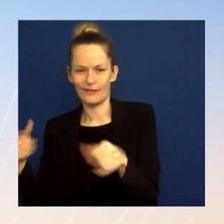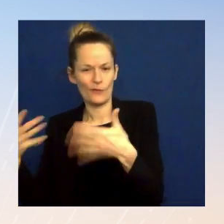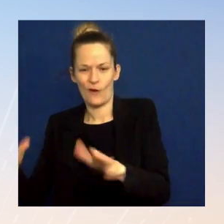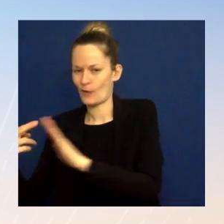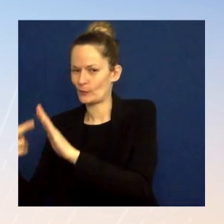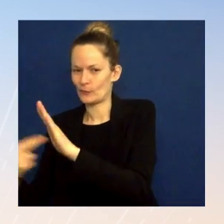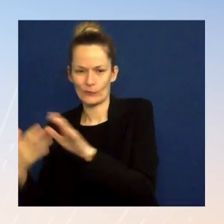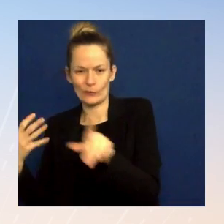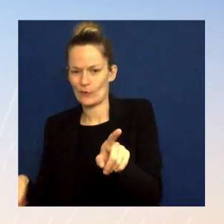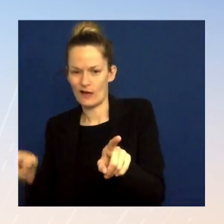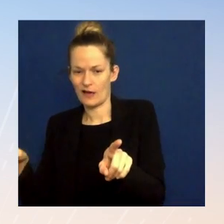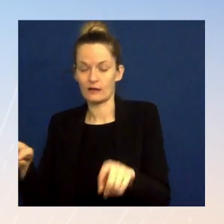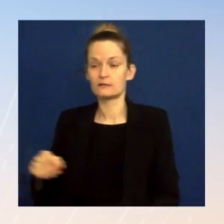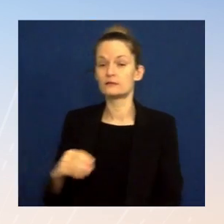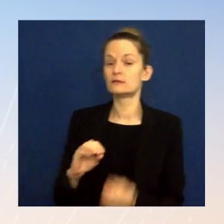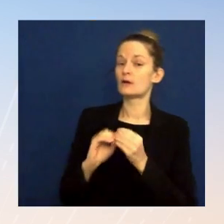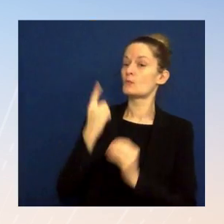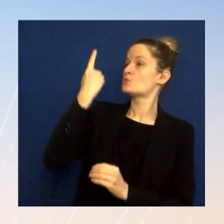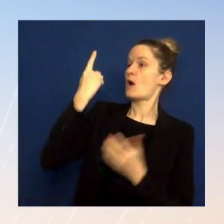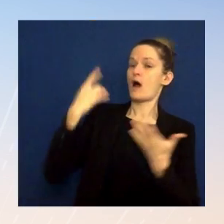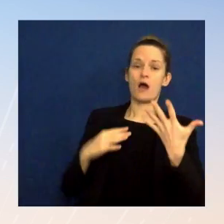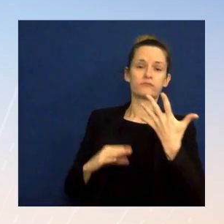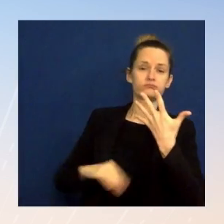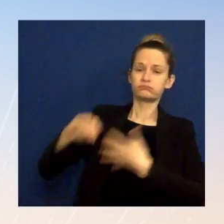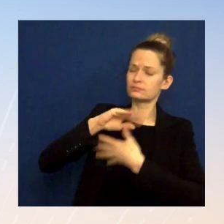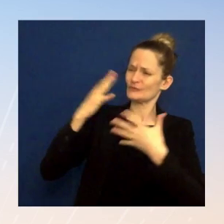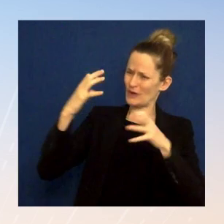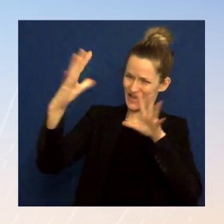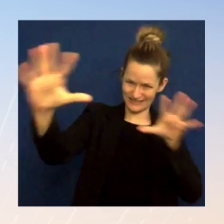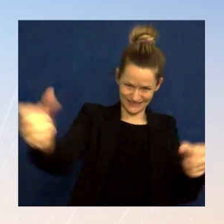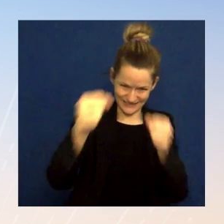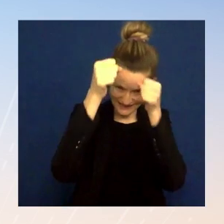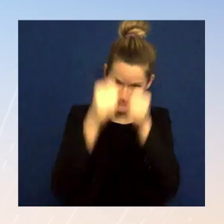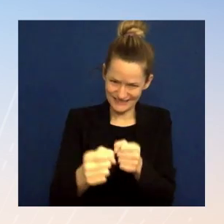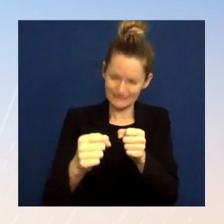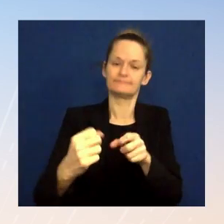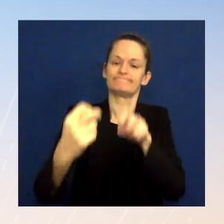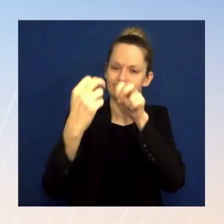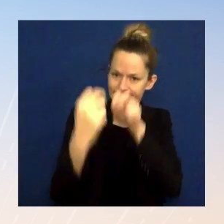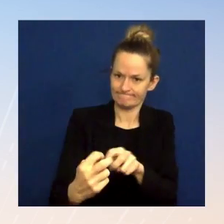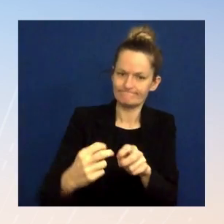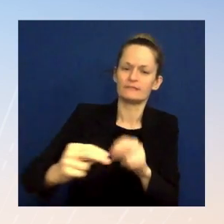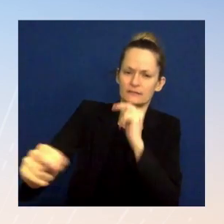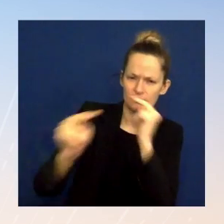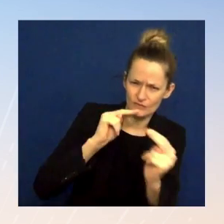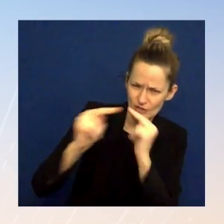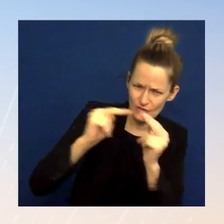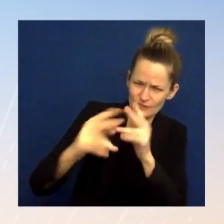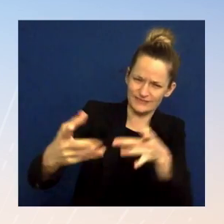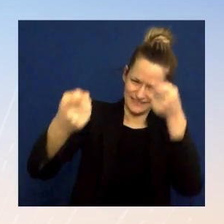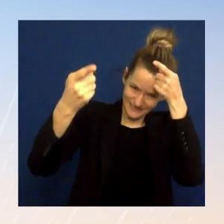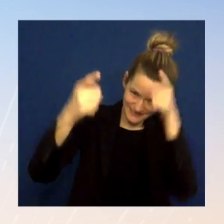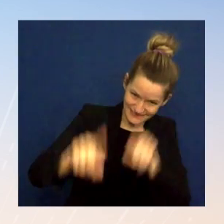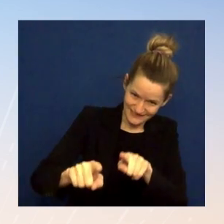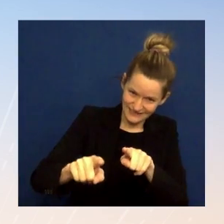and get back to a deal that does, in fact, place a lid on Iran's nuclear program. In terms of emerging economies around the world,